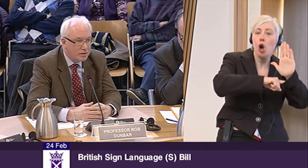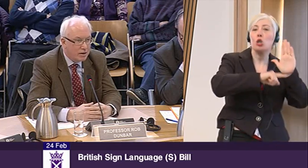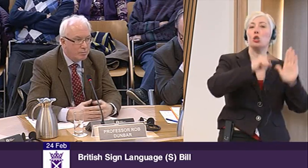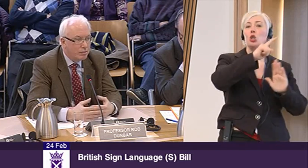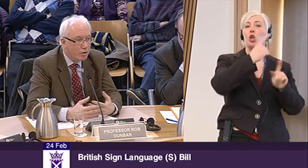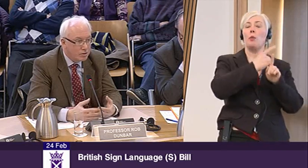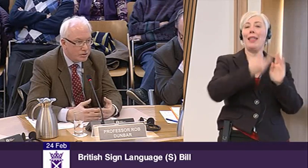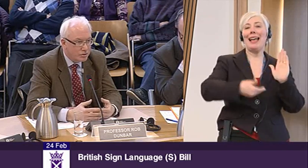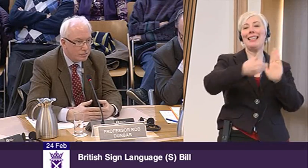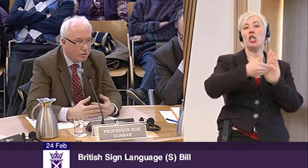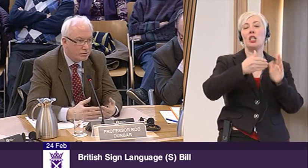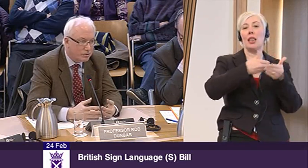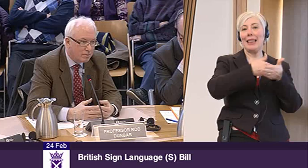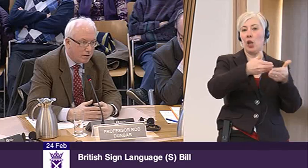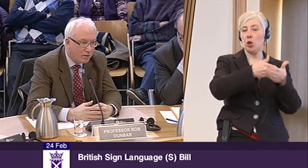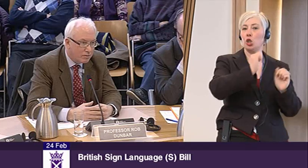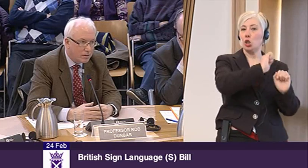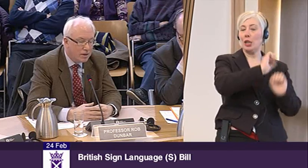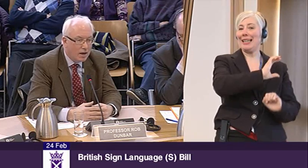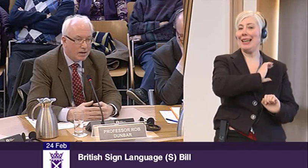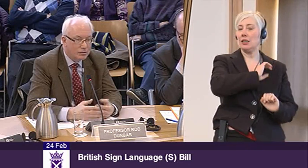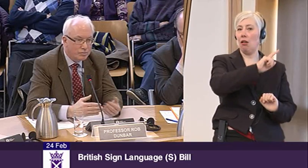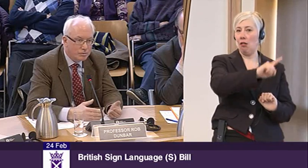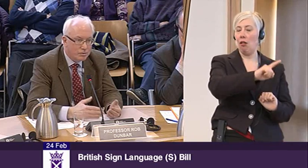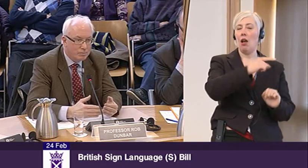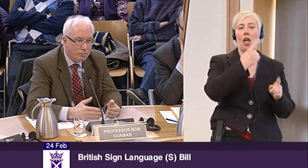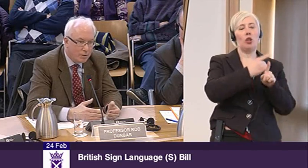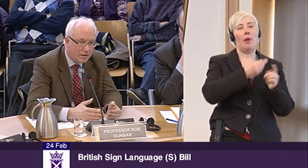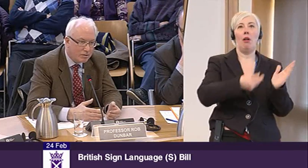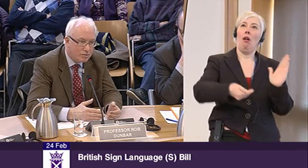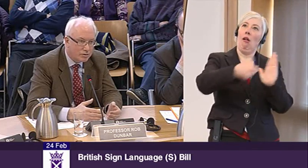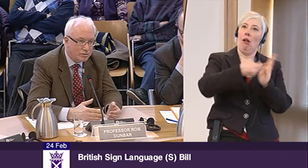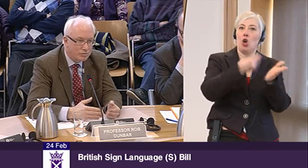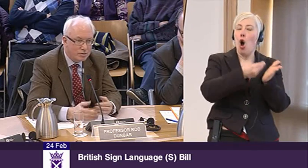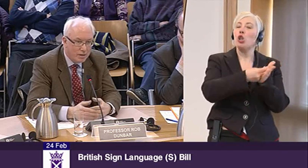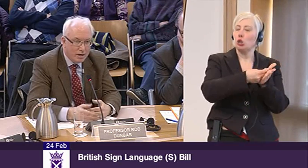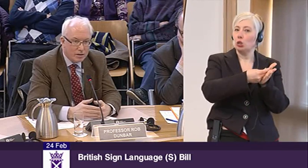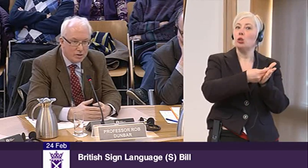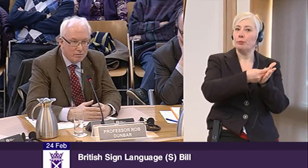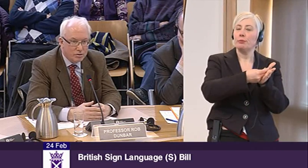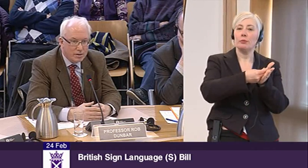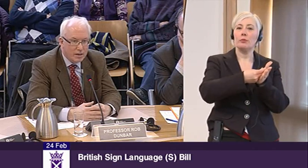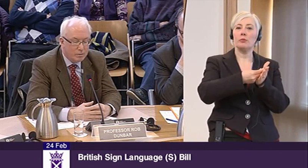languages are around extra costs and the effect of those costs on other services.